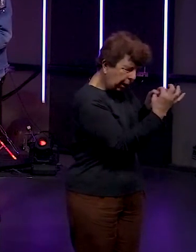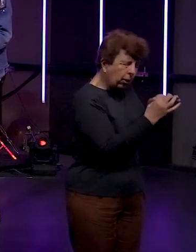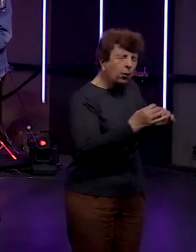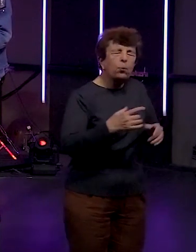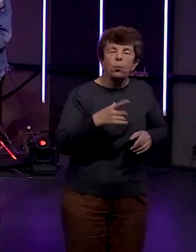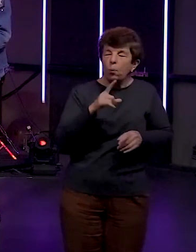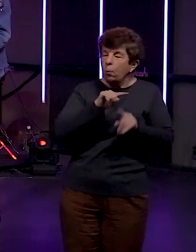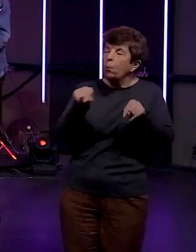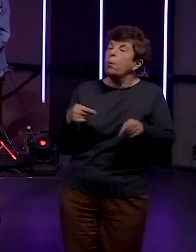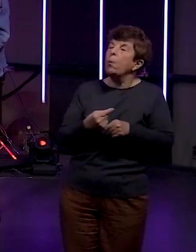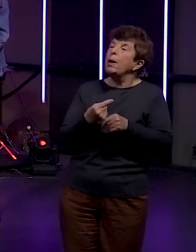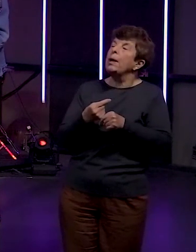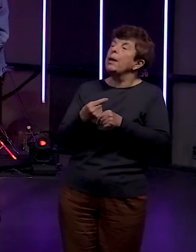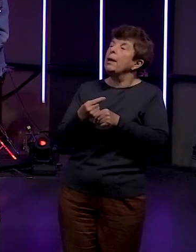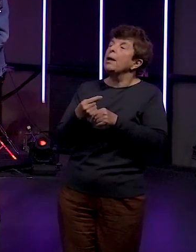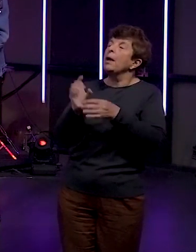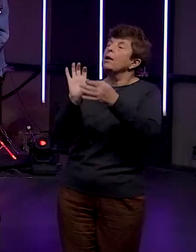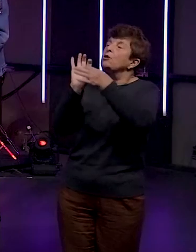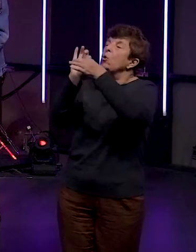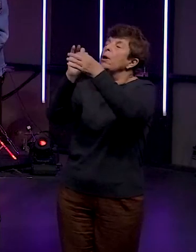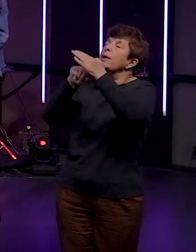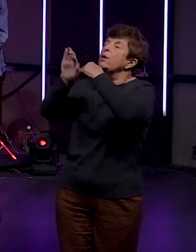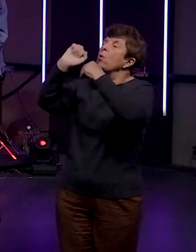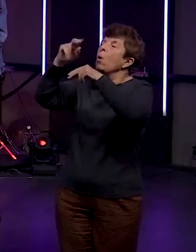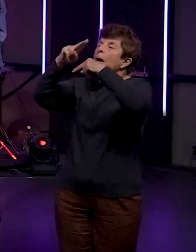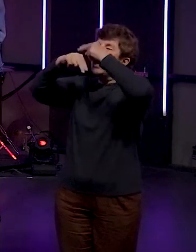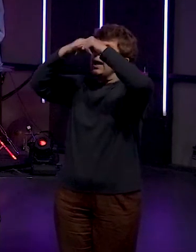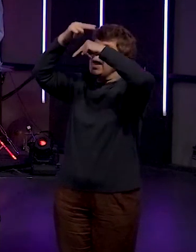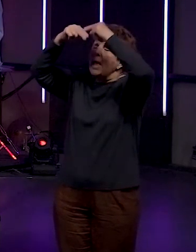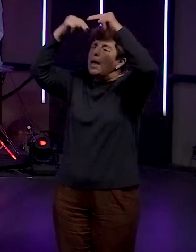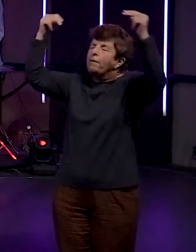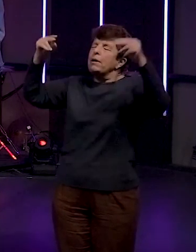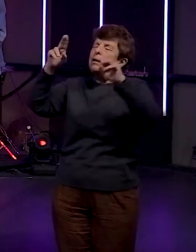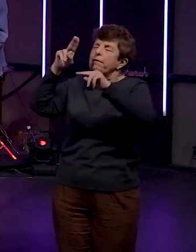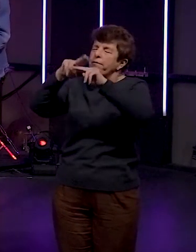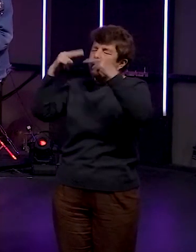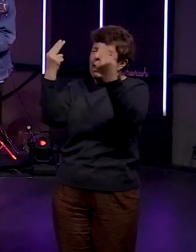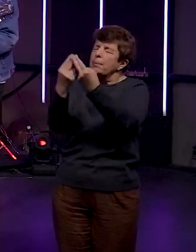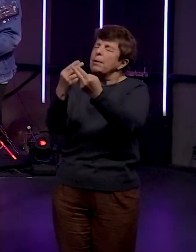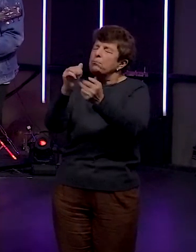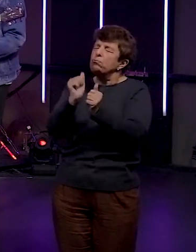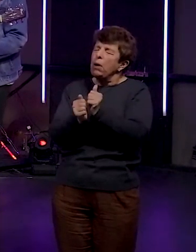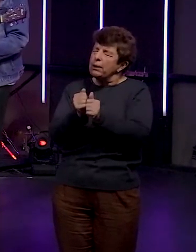heavenly family; brothers and sisters in Christ and Lord we do long to join